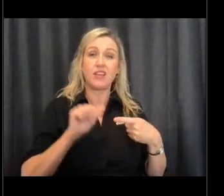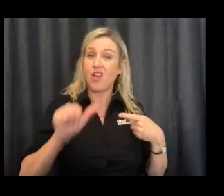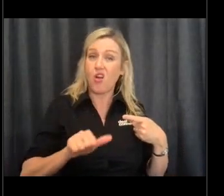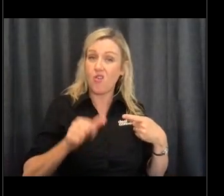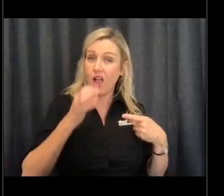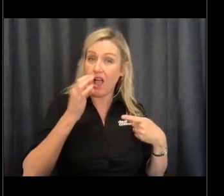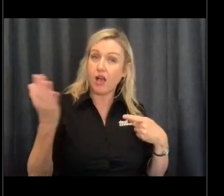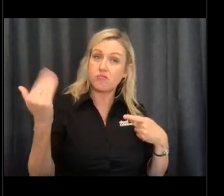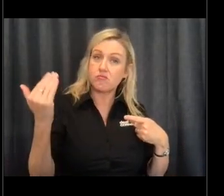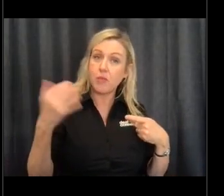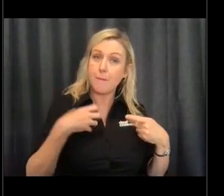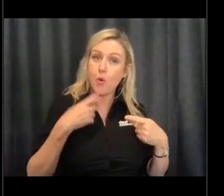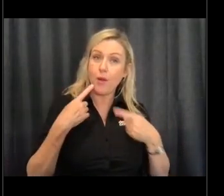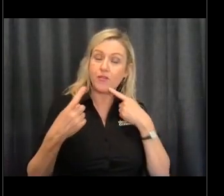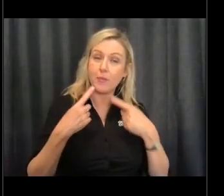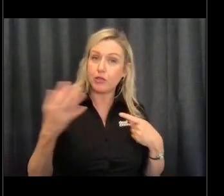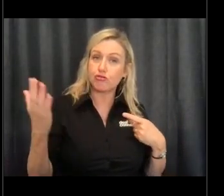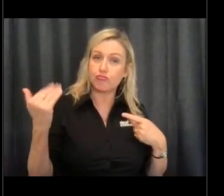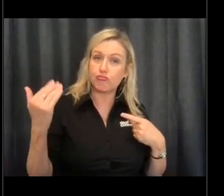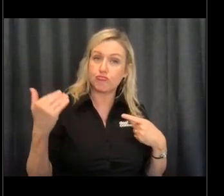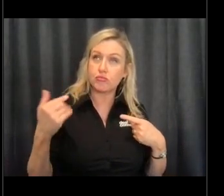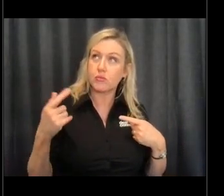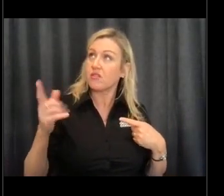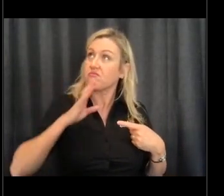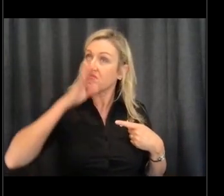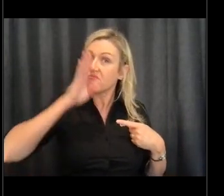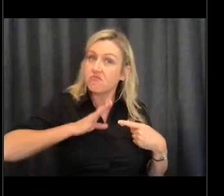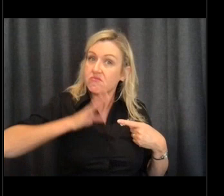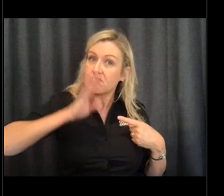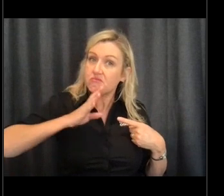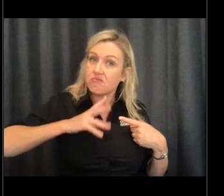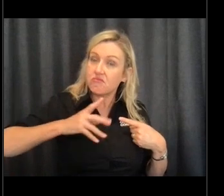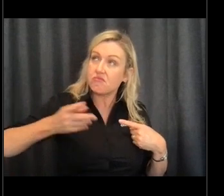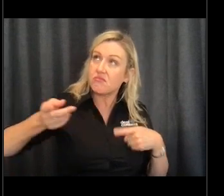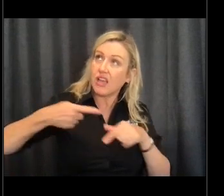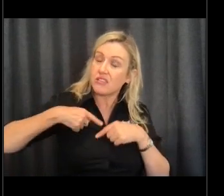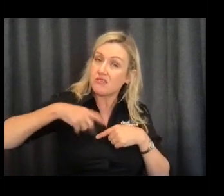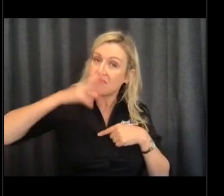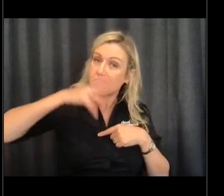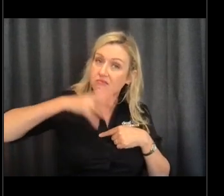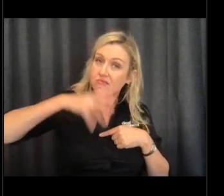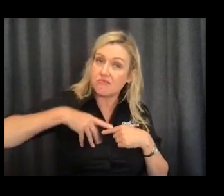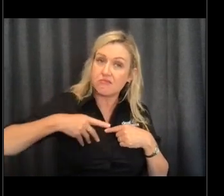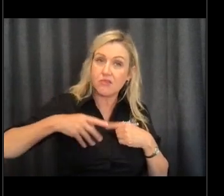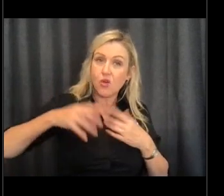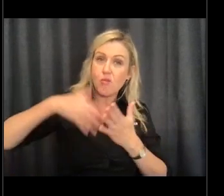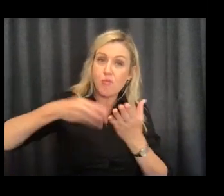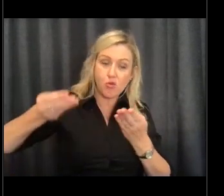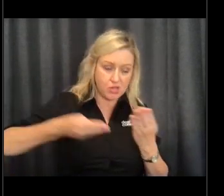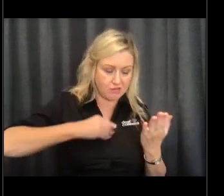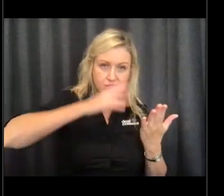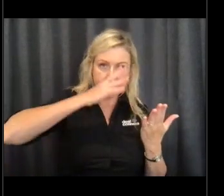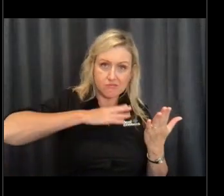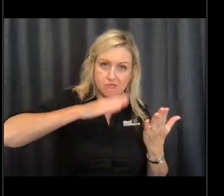If you're not understanding something your insurer says, not understanding something in your report, ask questions of them.